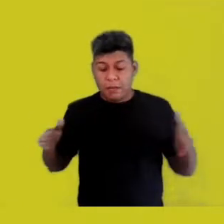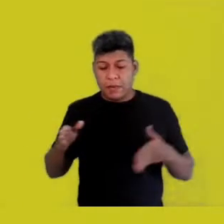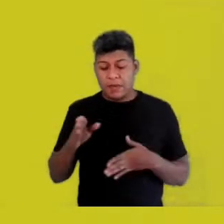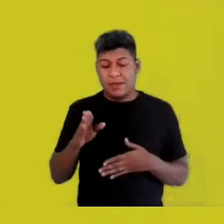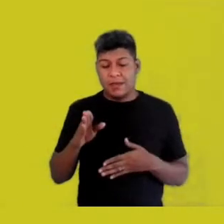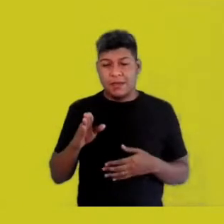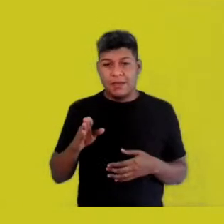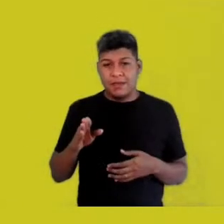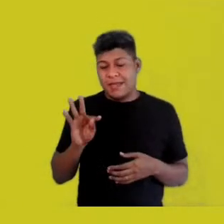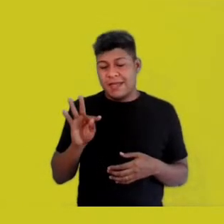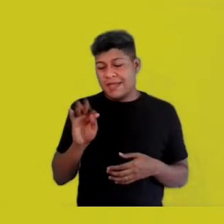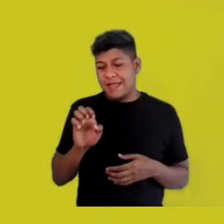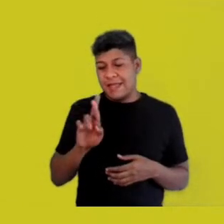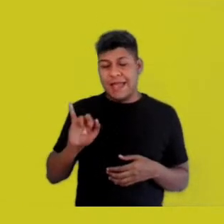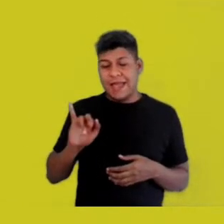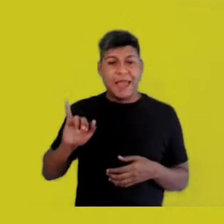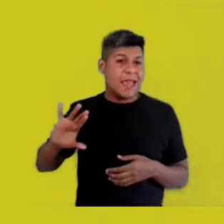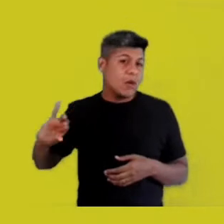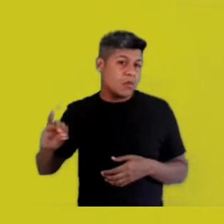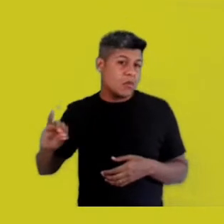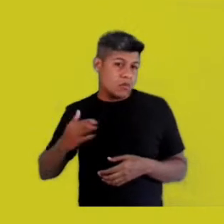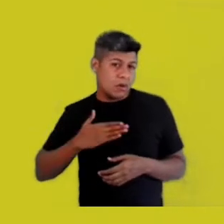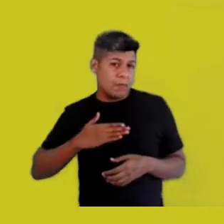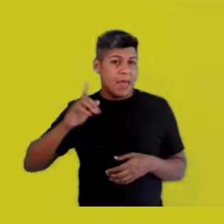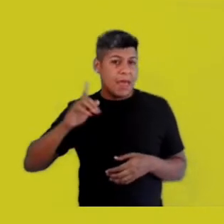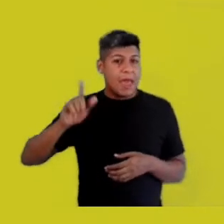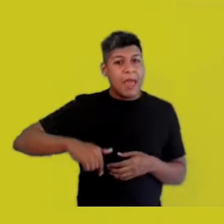that to me, particularly, as a concrete experience,